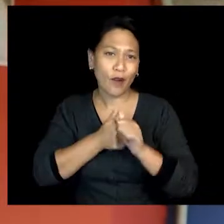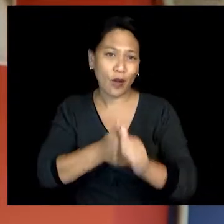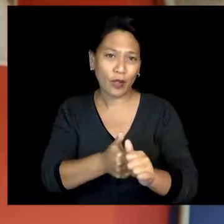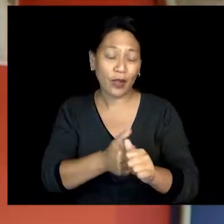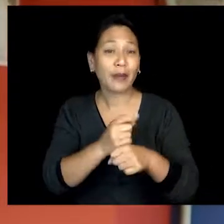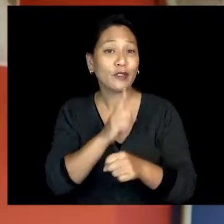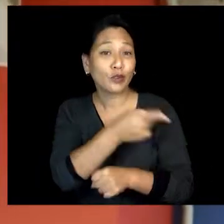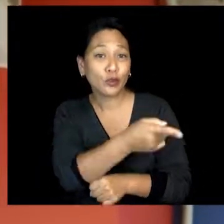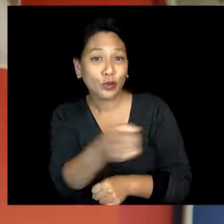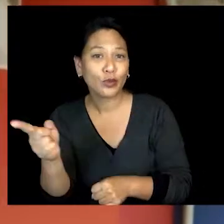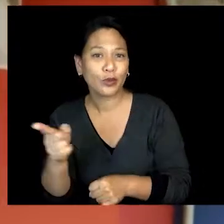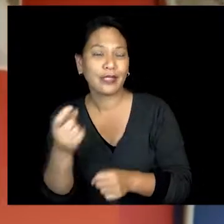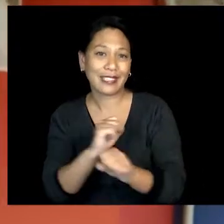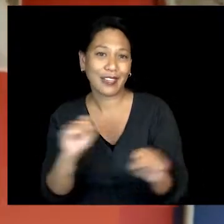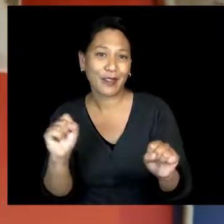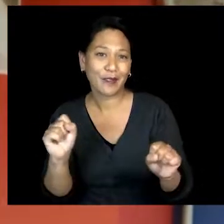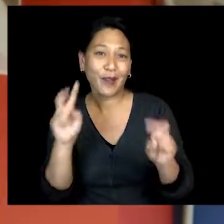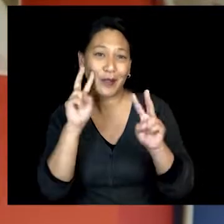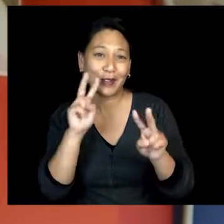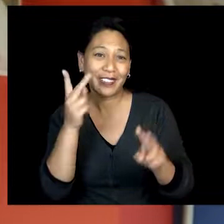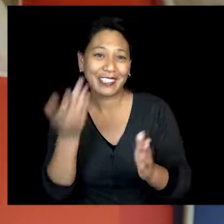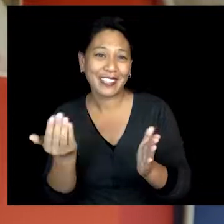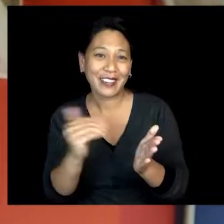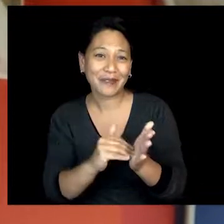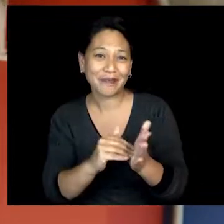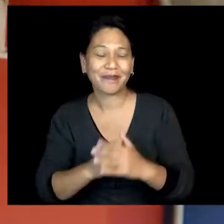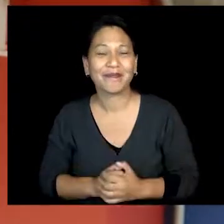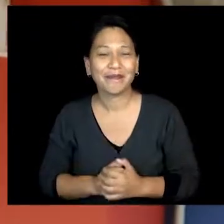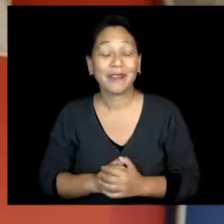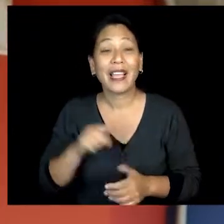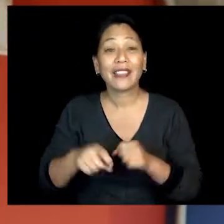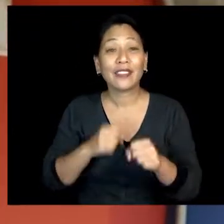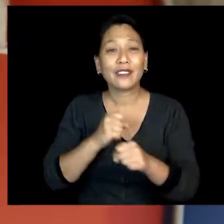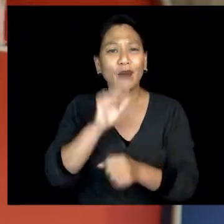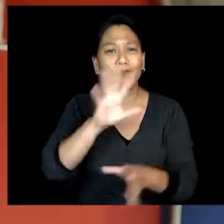agencies to ensure your safety. We can't wait to have you back. This season we'll be featuring